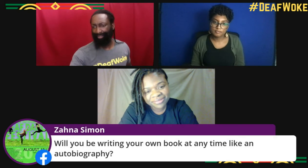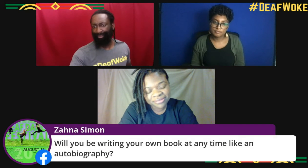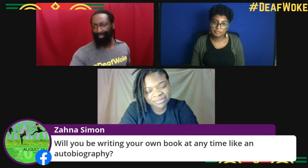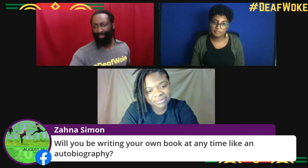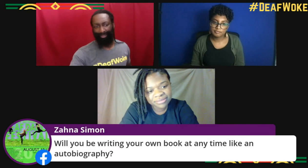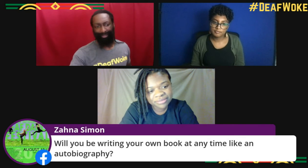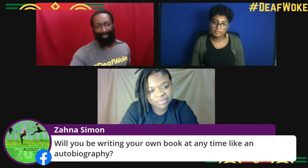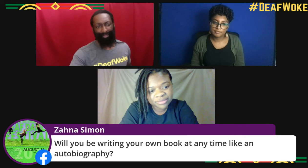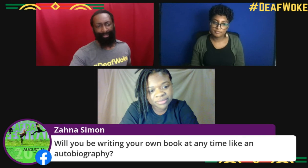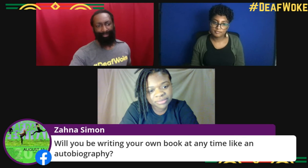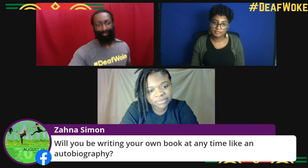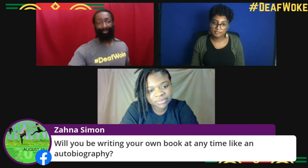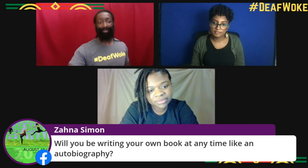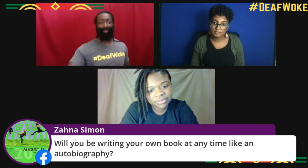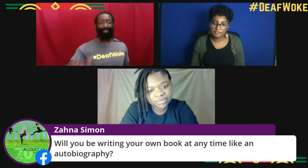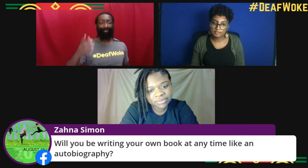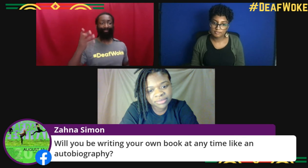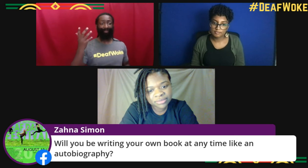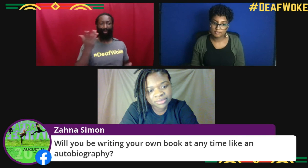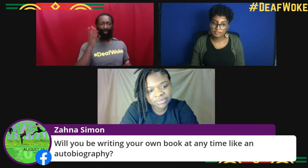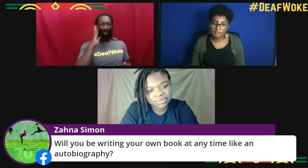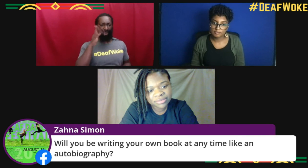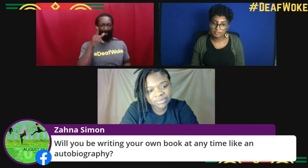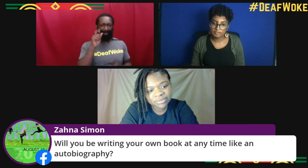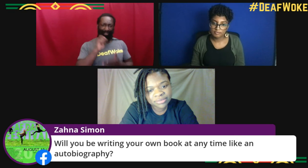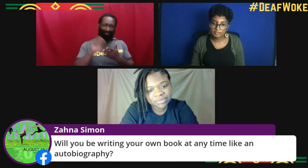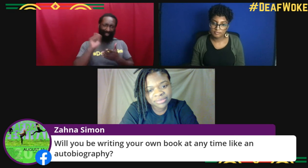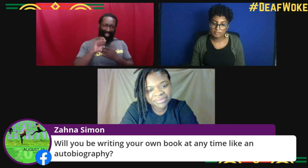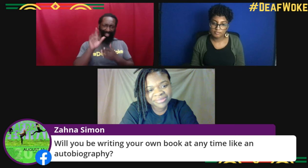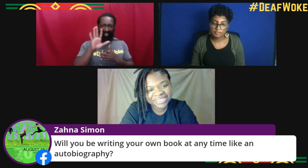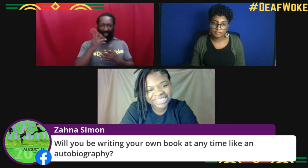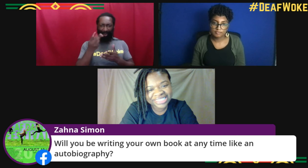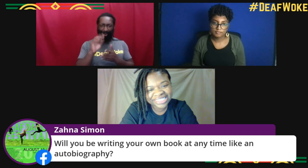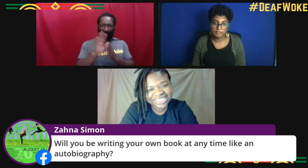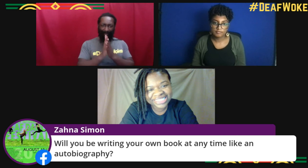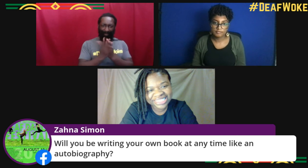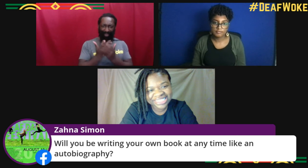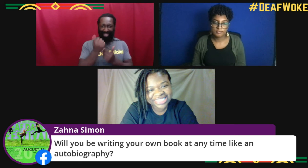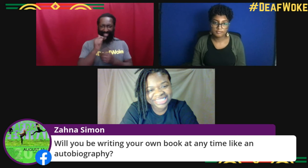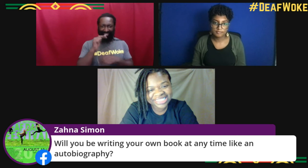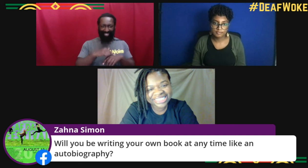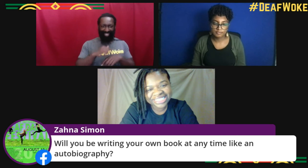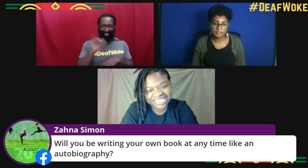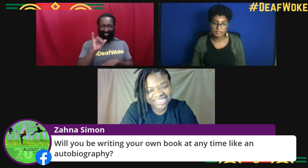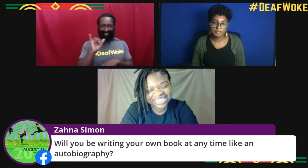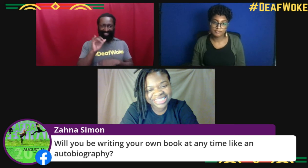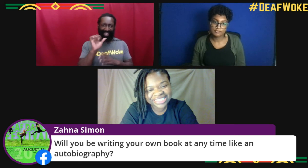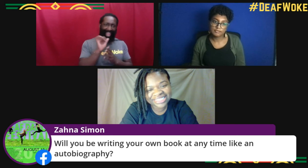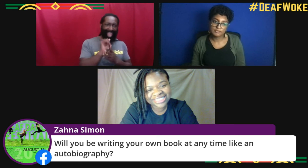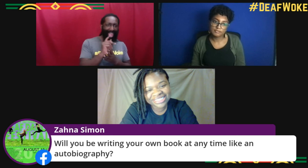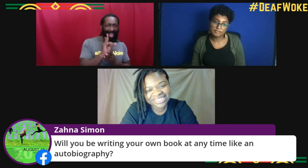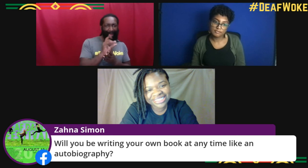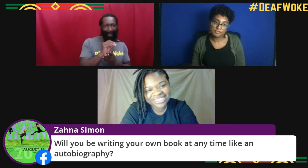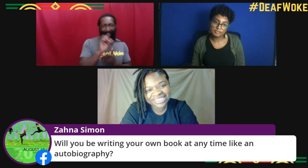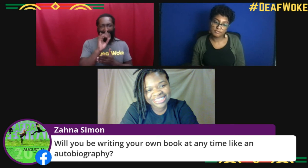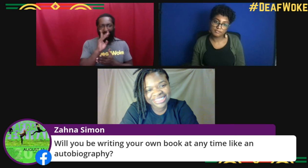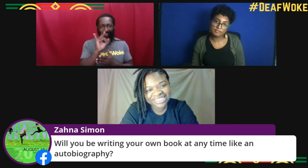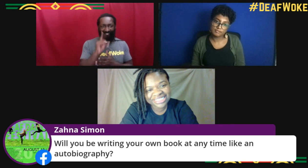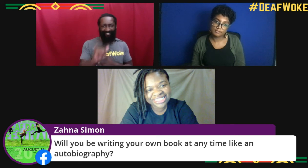Yes, will you be writing your own book at any time like an autobiography?